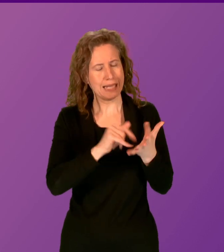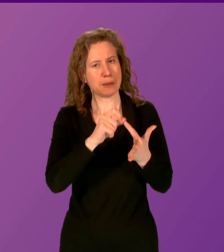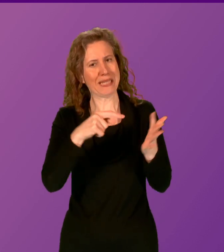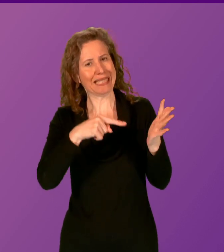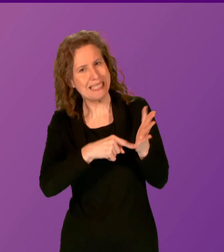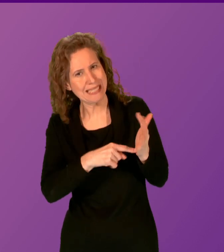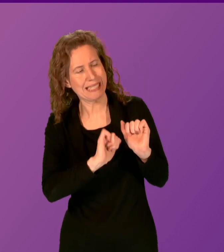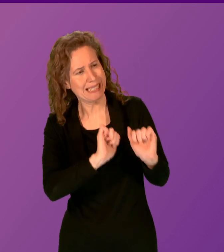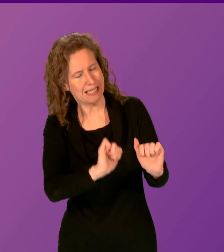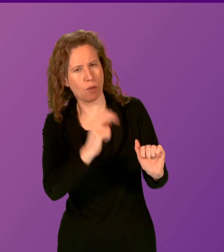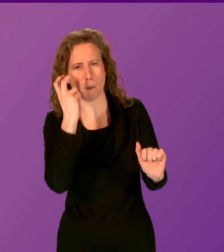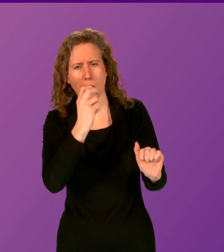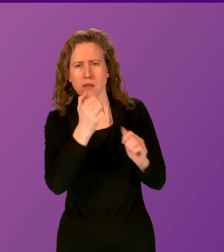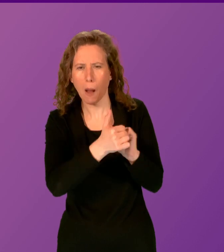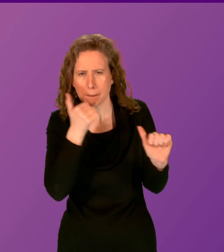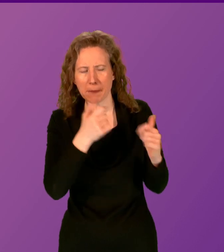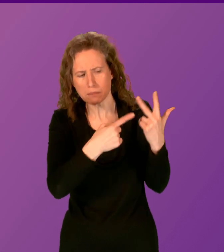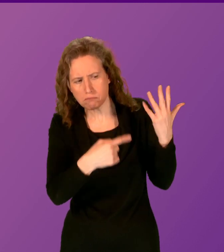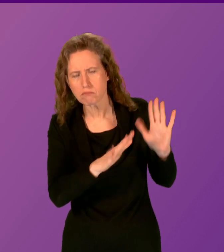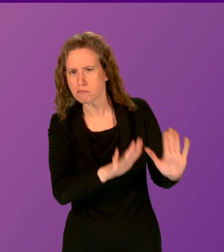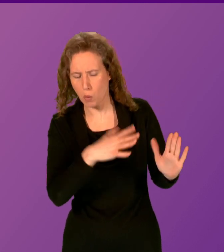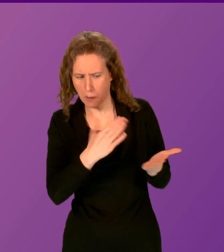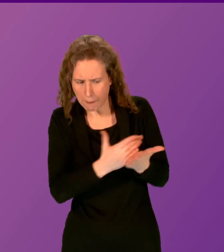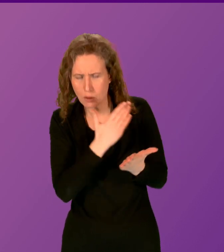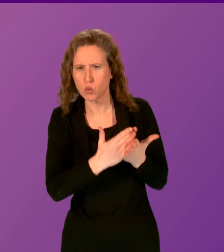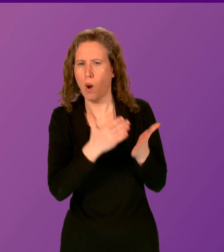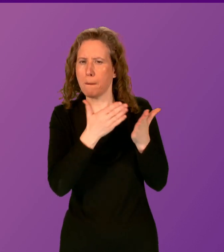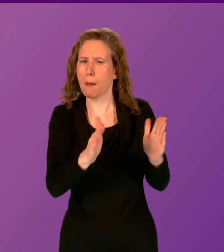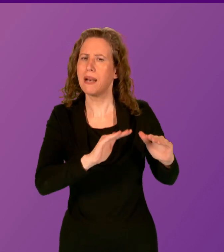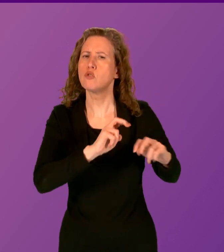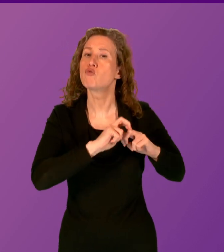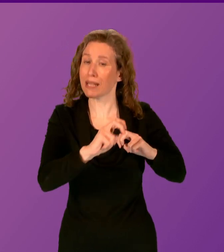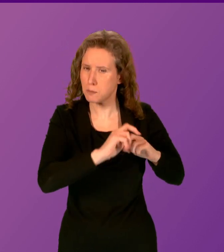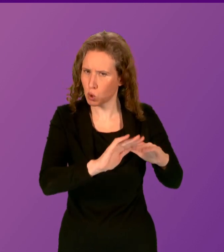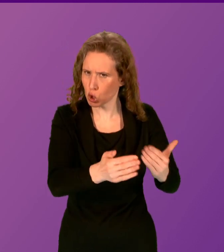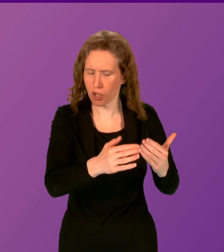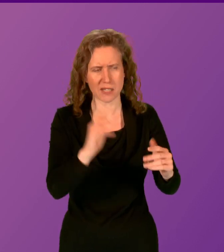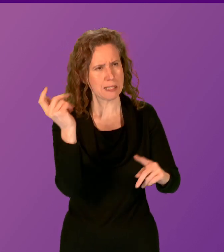to see what more we can do to ensure that our public transport is as accessible and